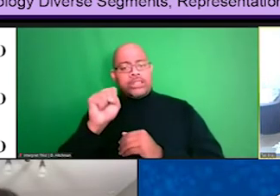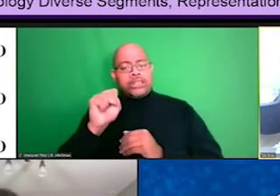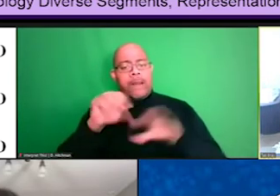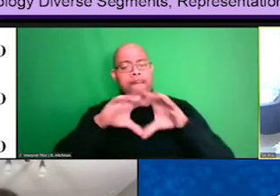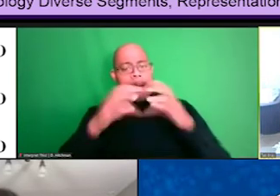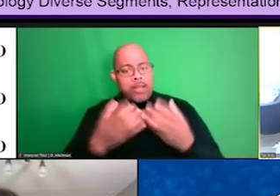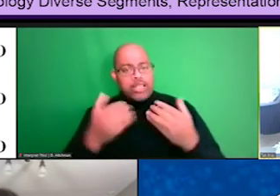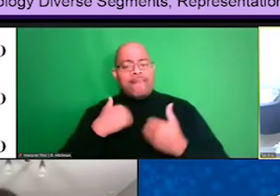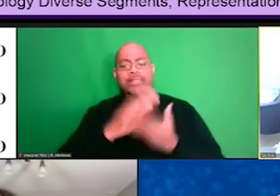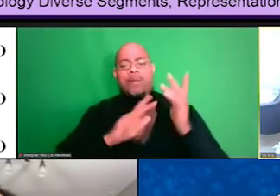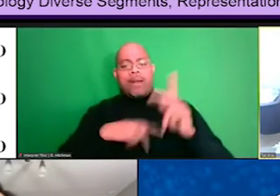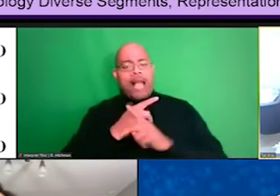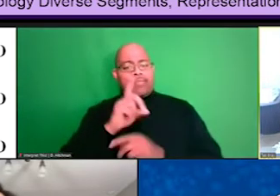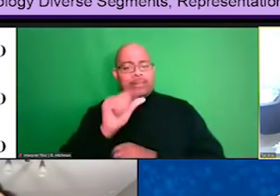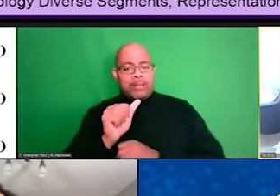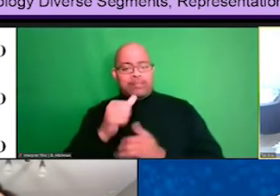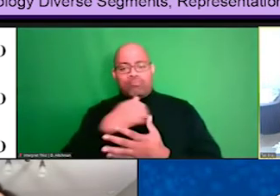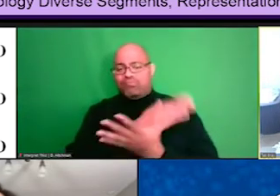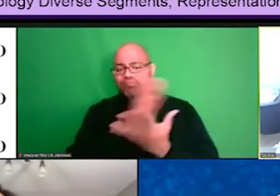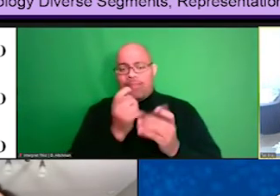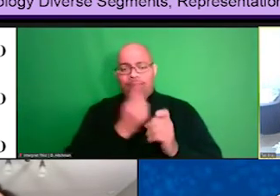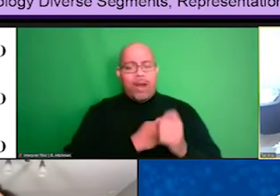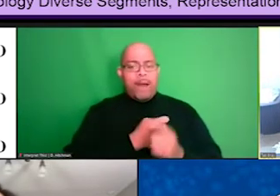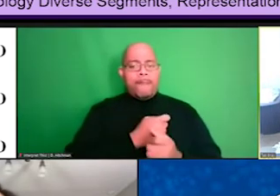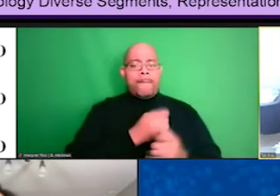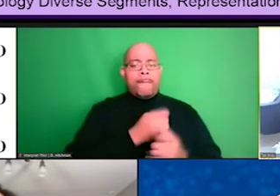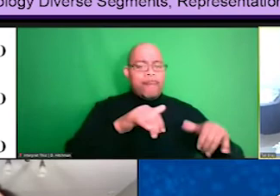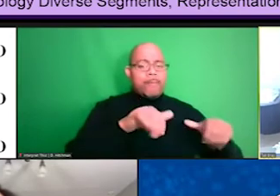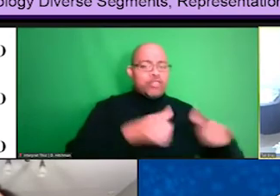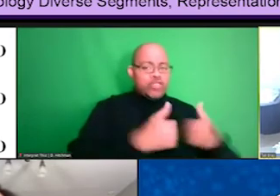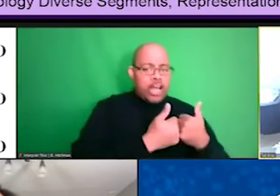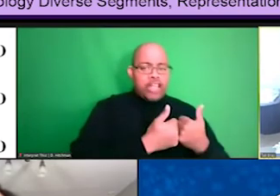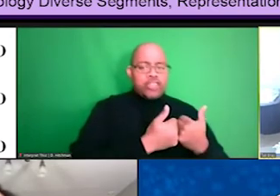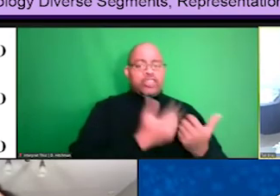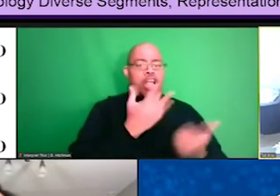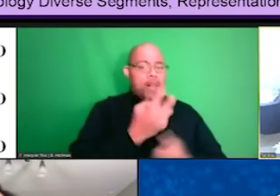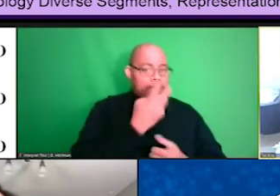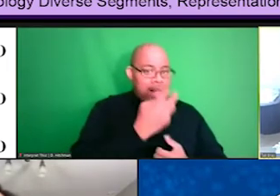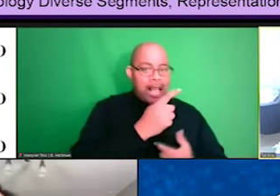of disability ranging from common challenges like color blindness to low vision or more